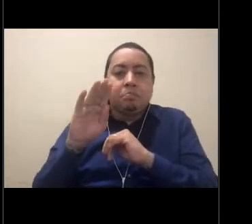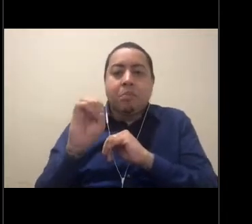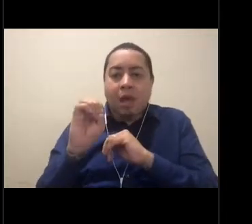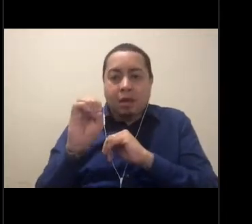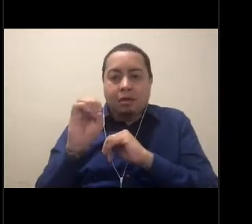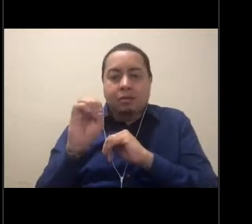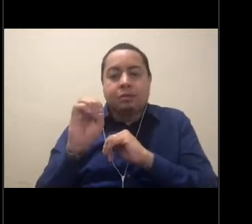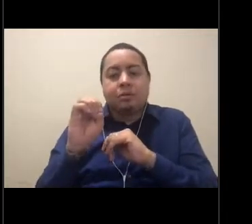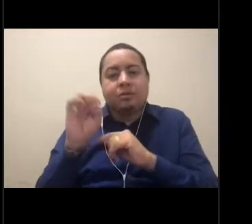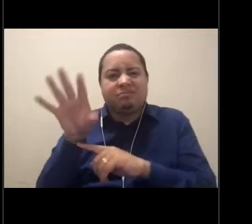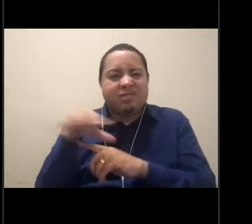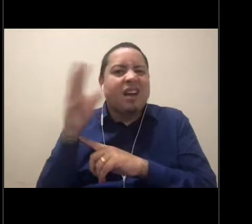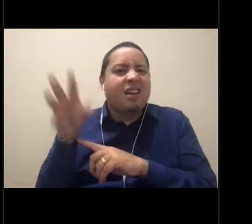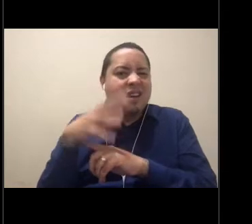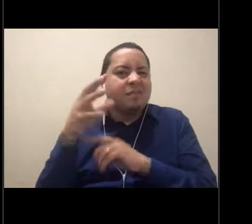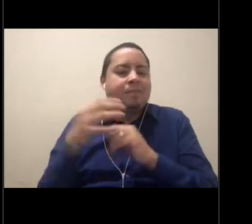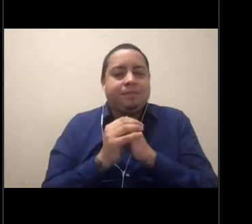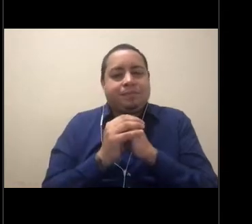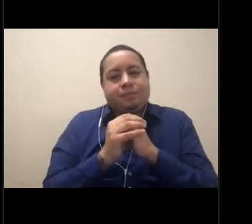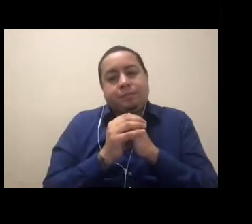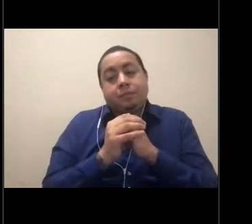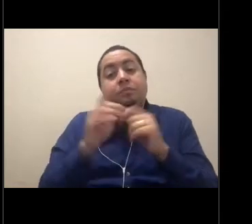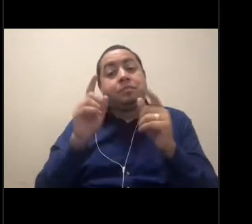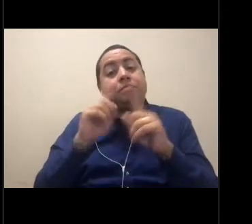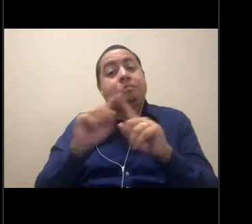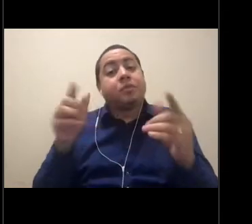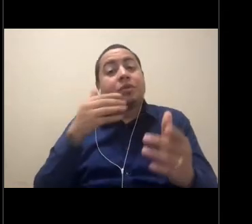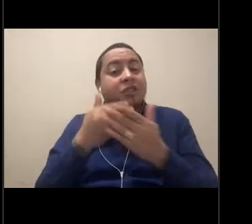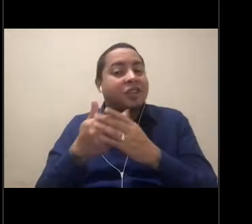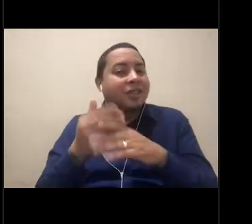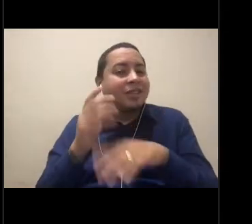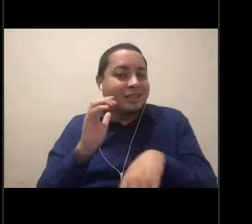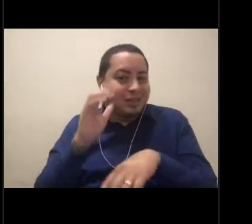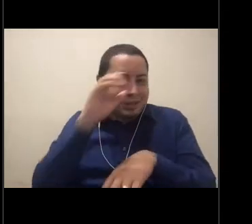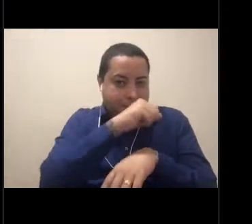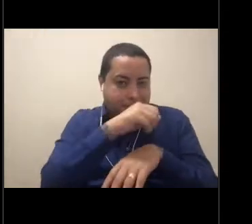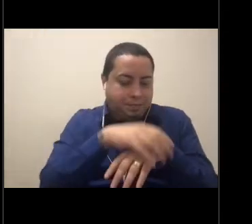So very good guesses, I like it. So that kind of gives you a feeling